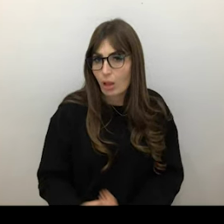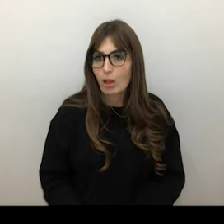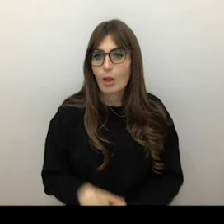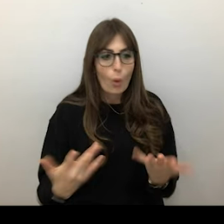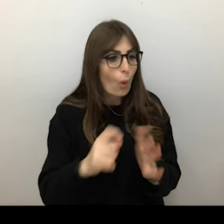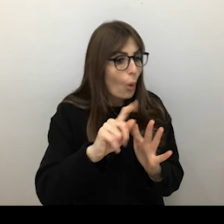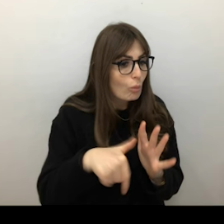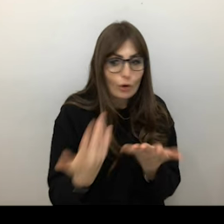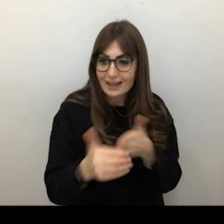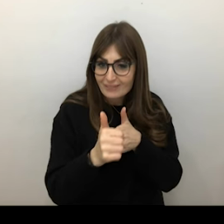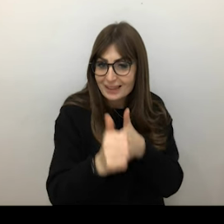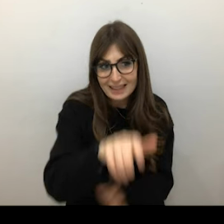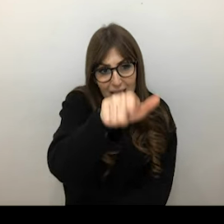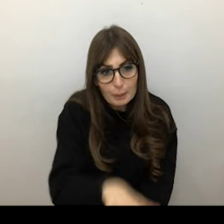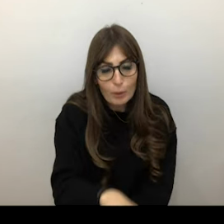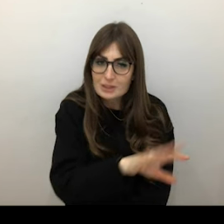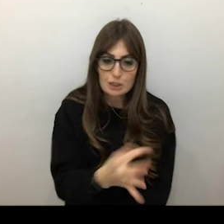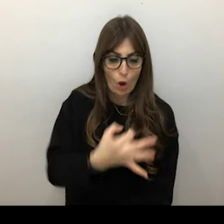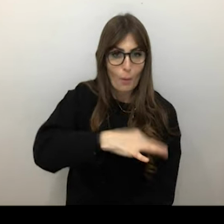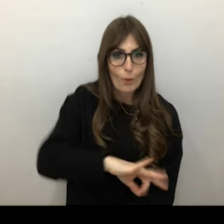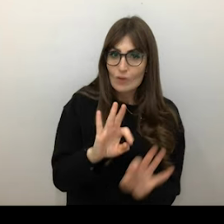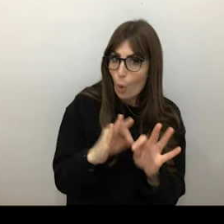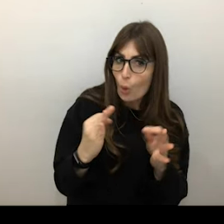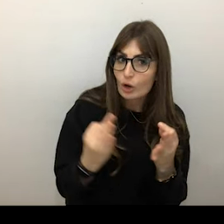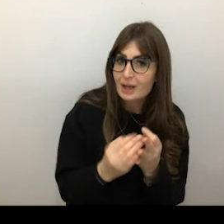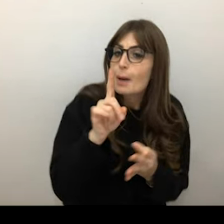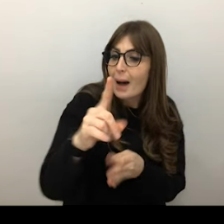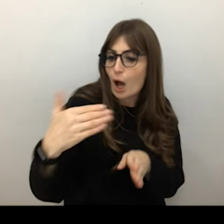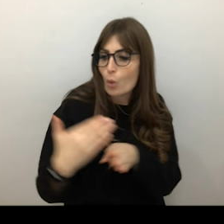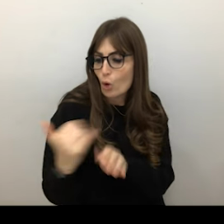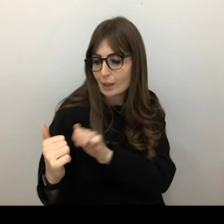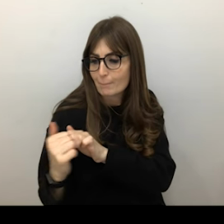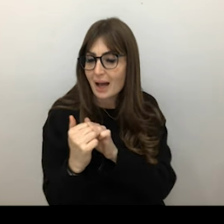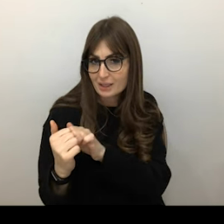for projects where the lead applicant is a not-for-profit organisation but working in close partnership with